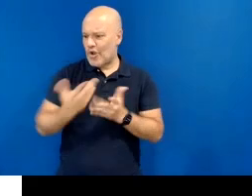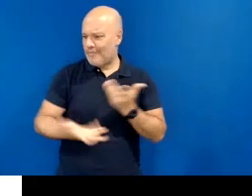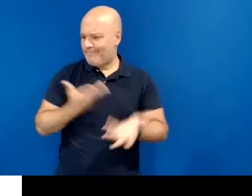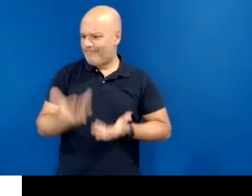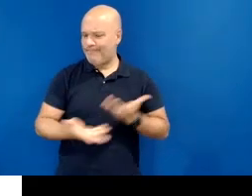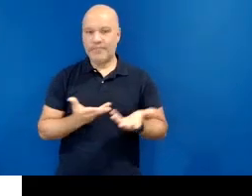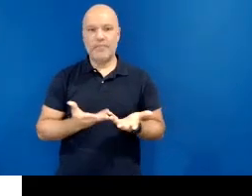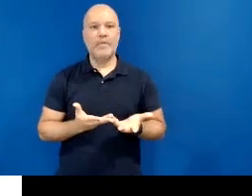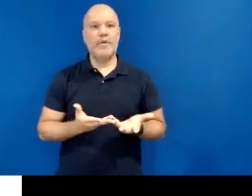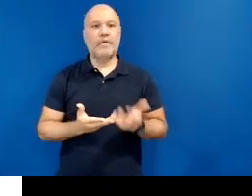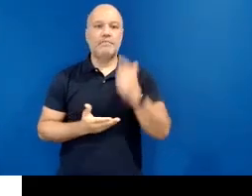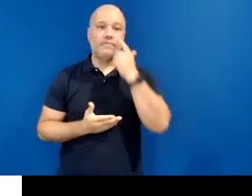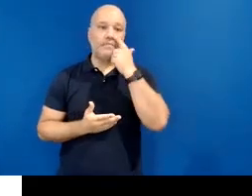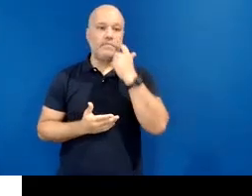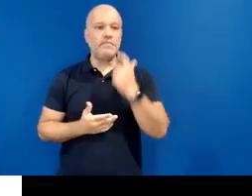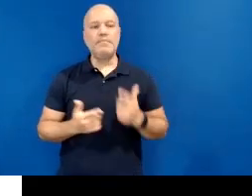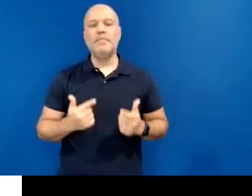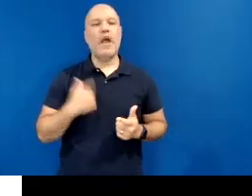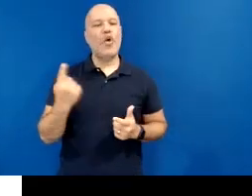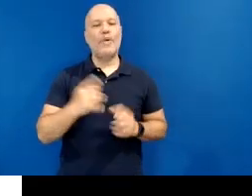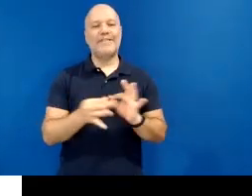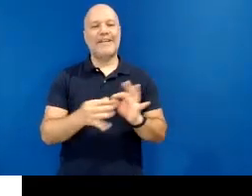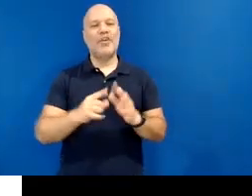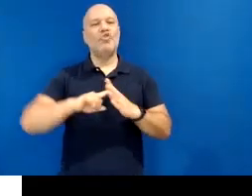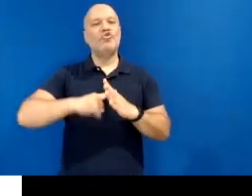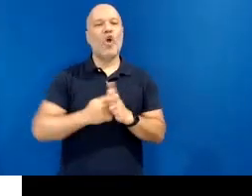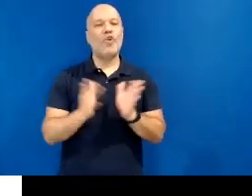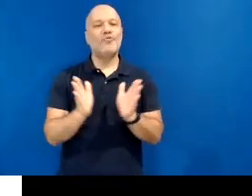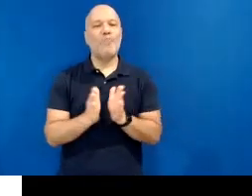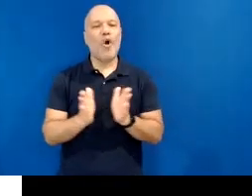starts, I could start small. And I told Sally, I don't know if I wanted to say start small,